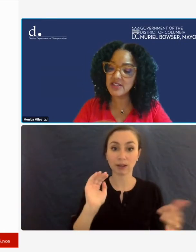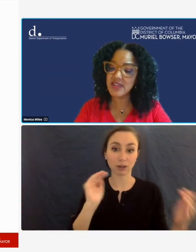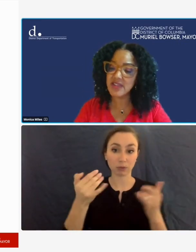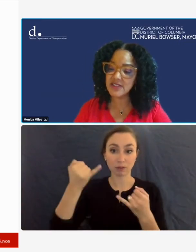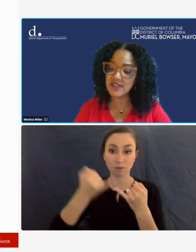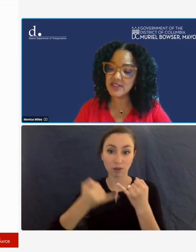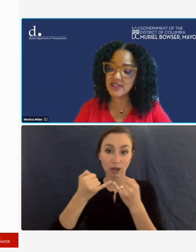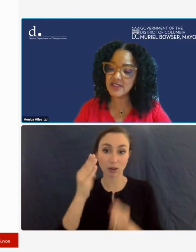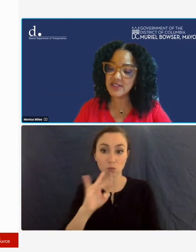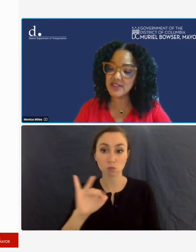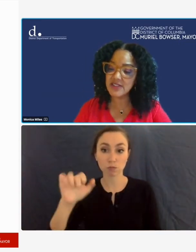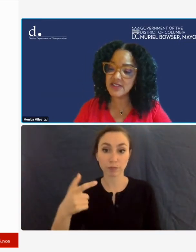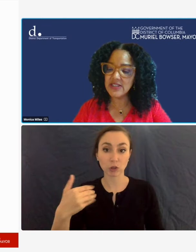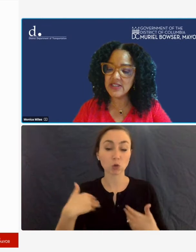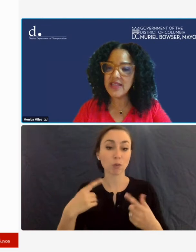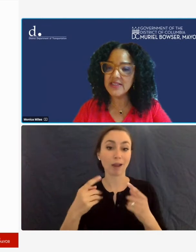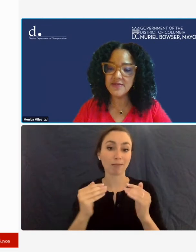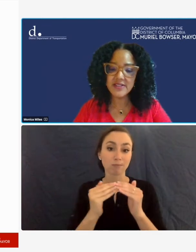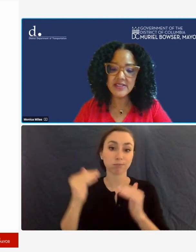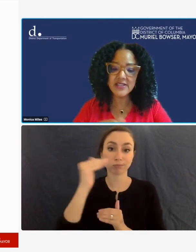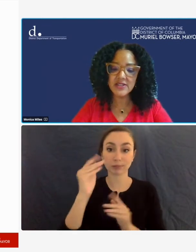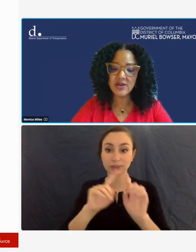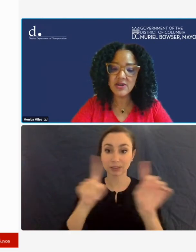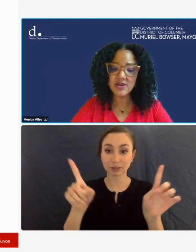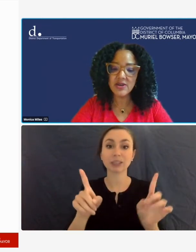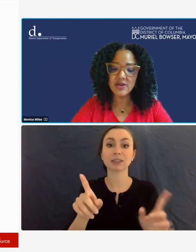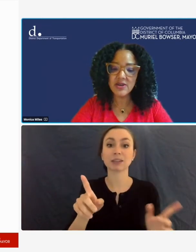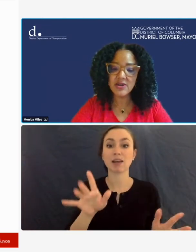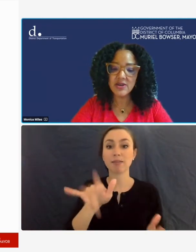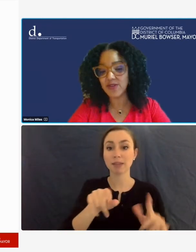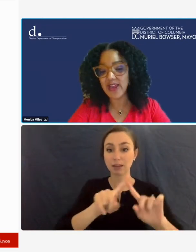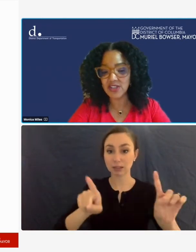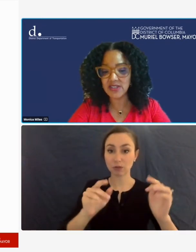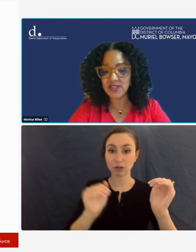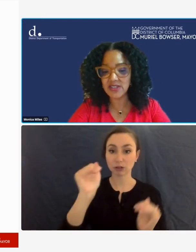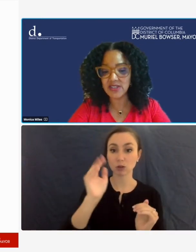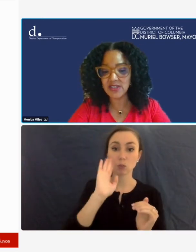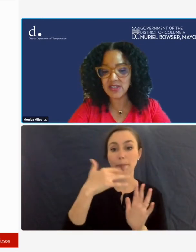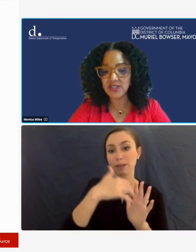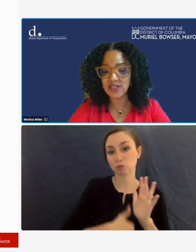difference there and so that difference is going to be just the subtraction and it can be higher